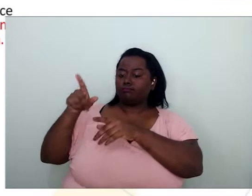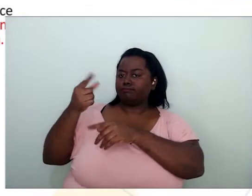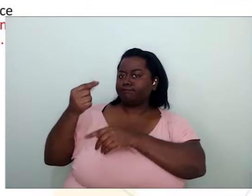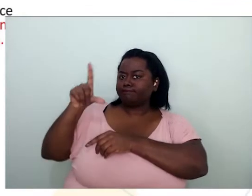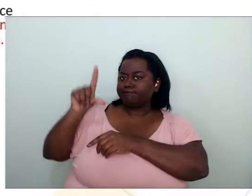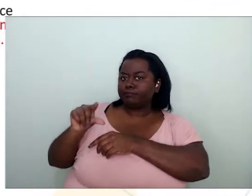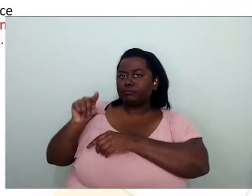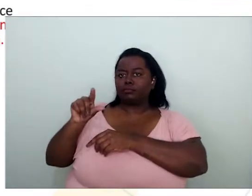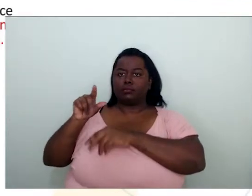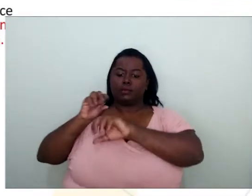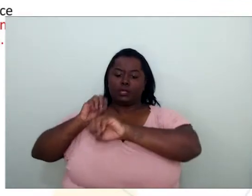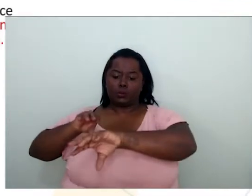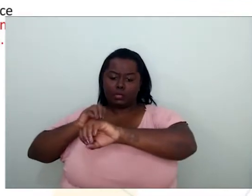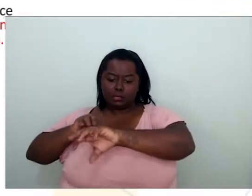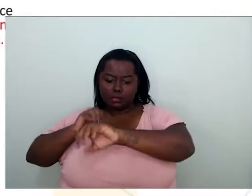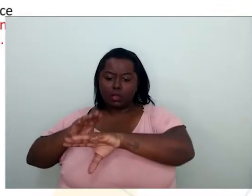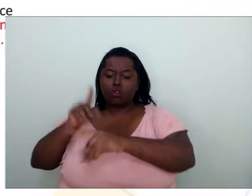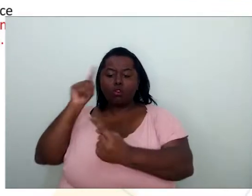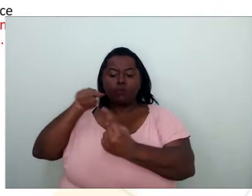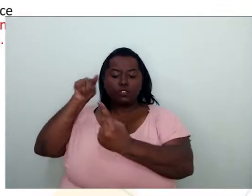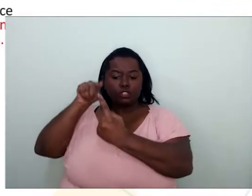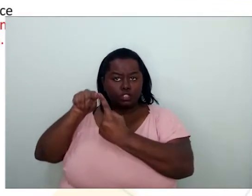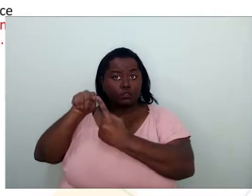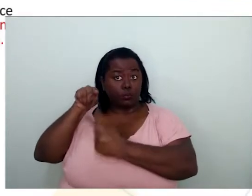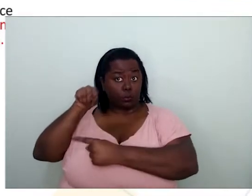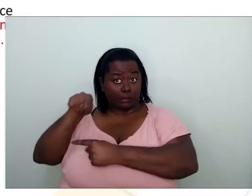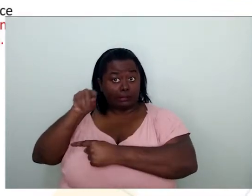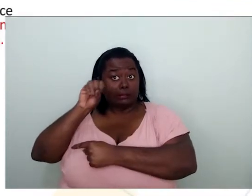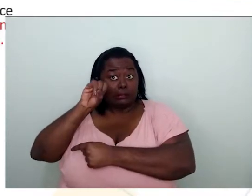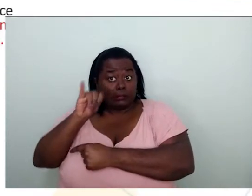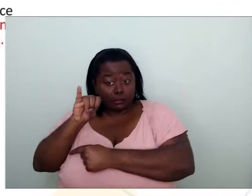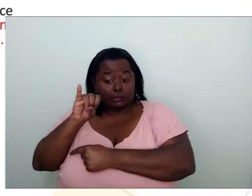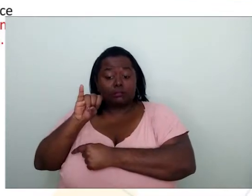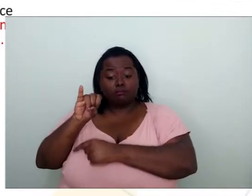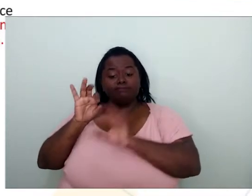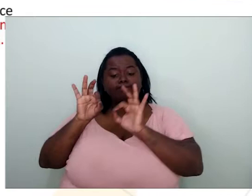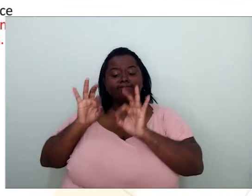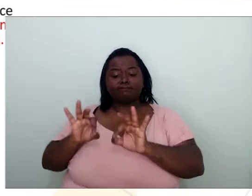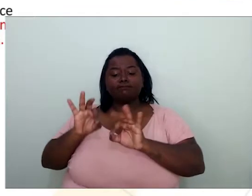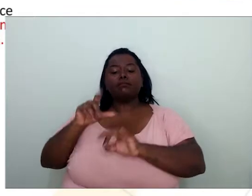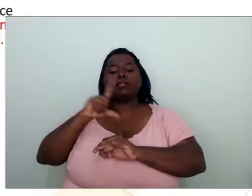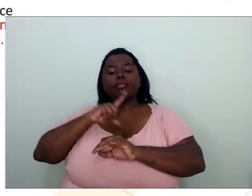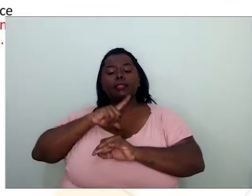endgame if reducing the cost of education is the endgame then surely